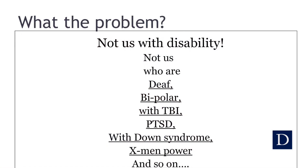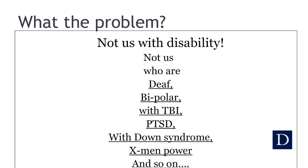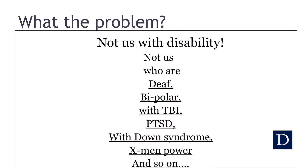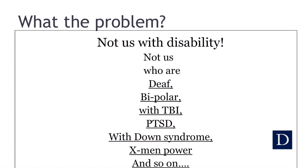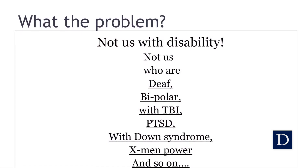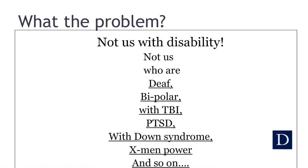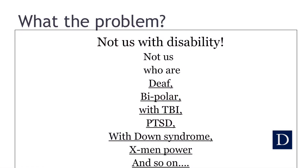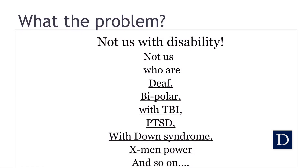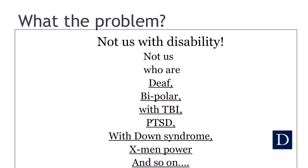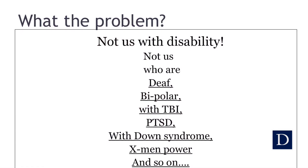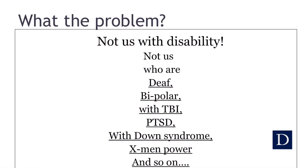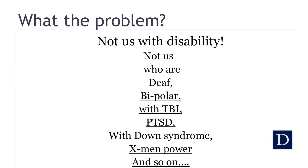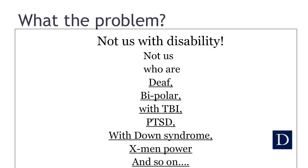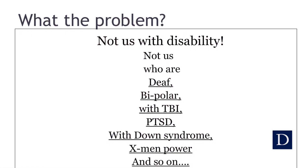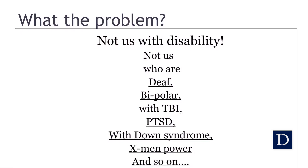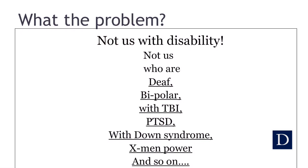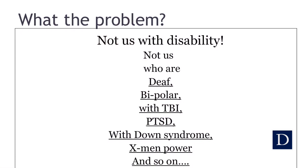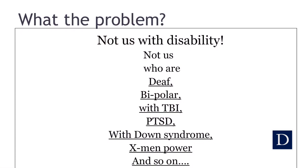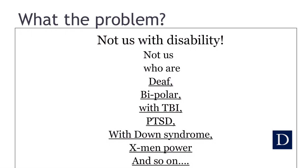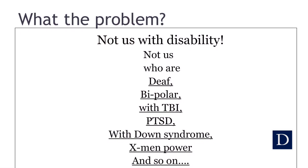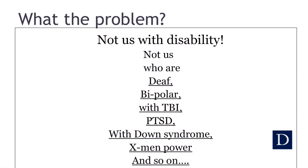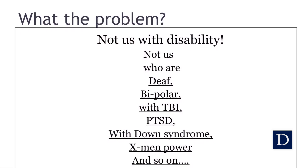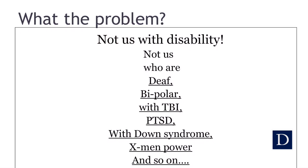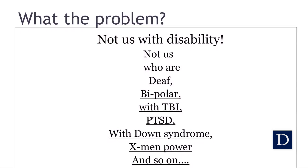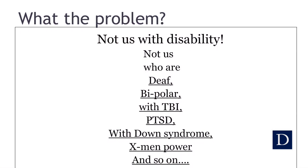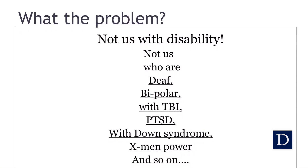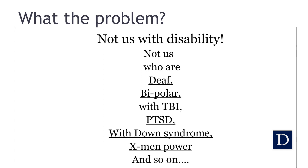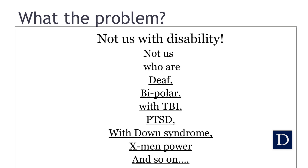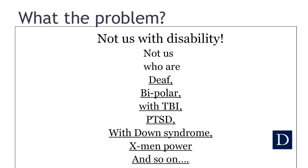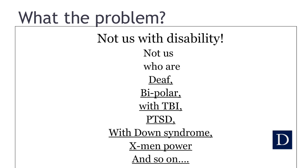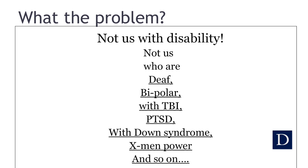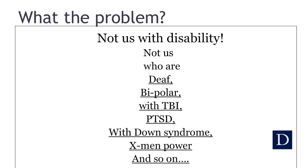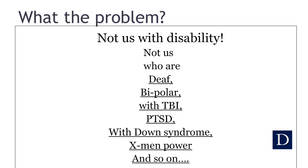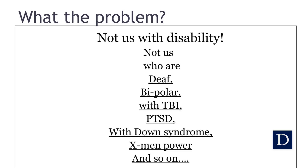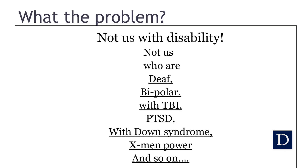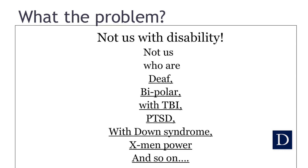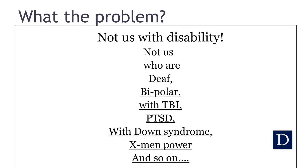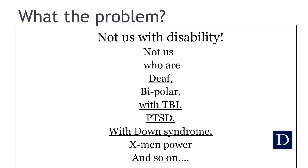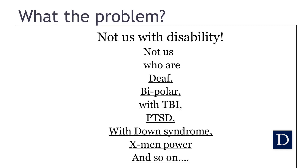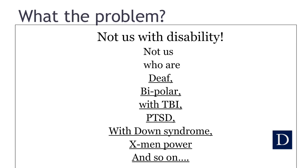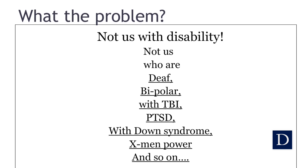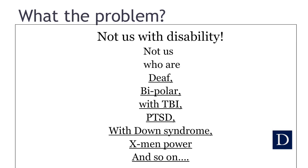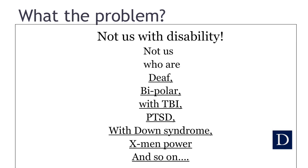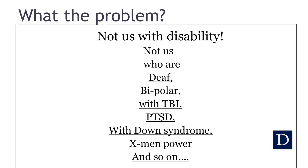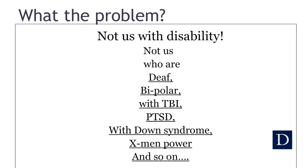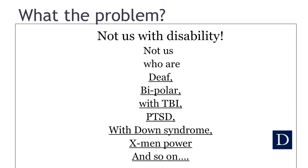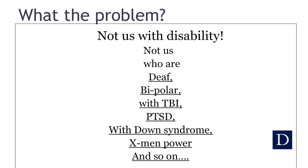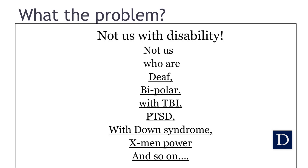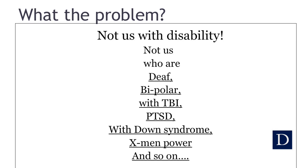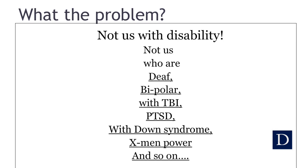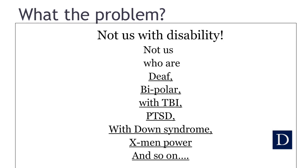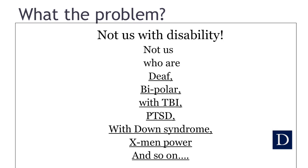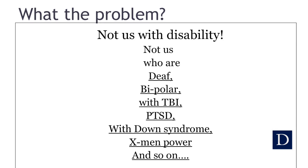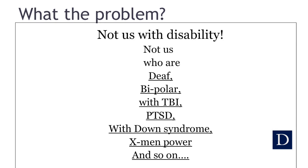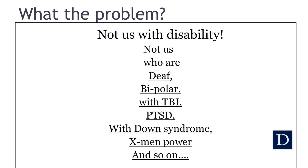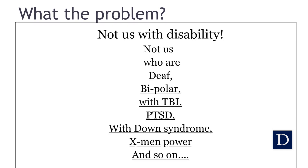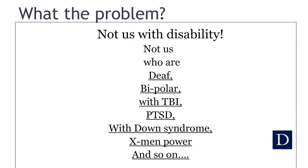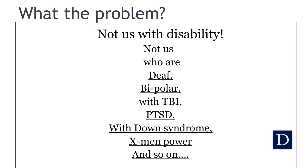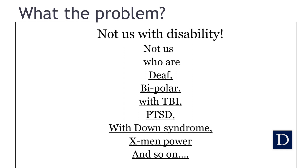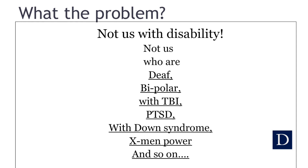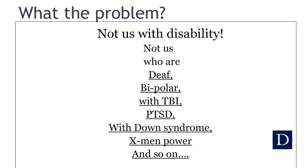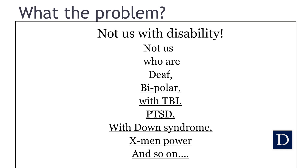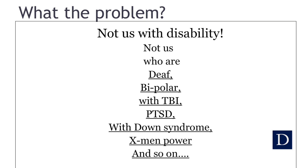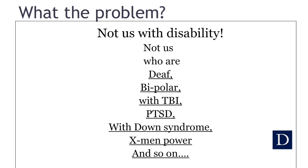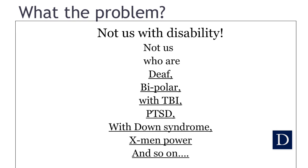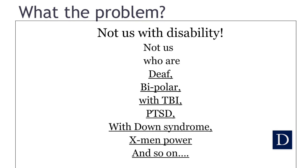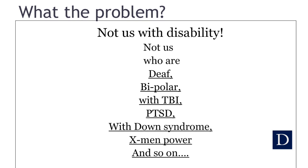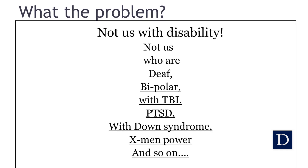So we have Deaf, bipolar, we have TBI, PTSD, down syndrome, so we are all in a position of power.